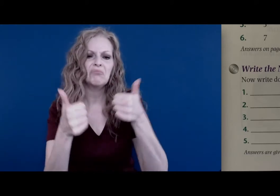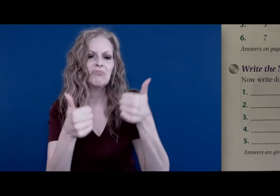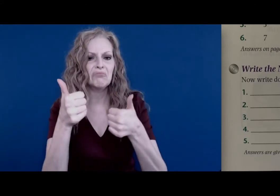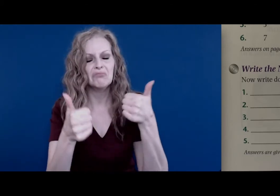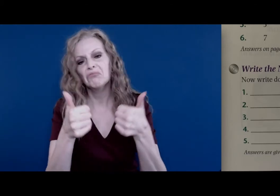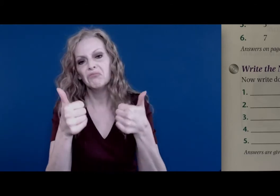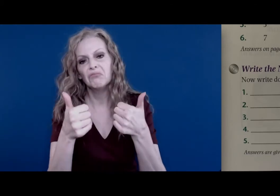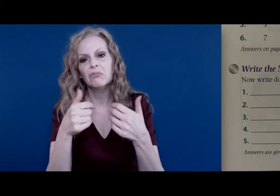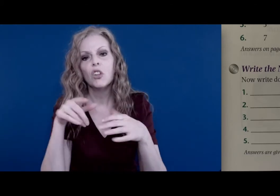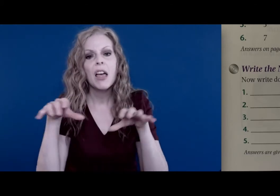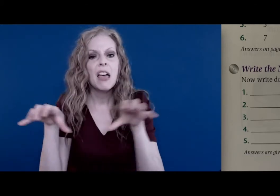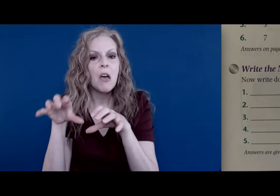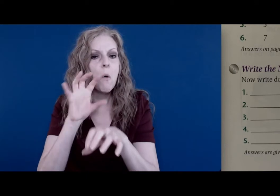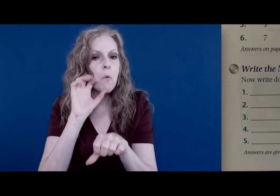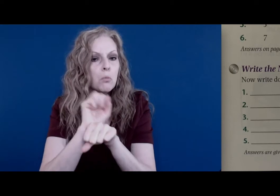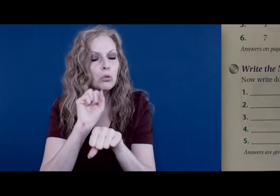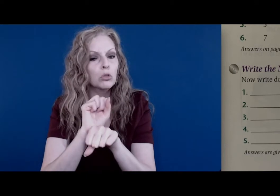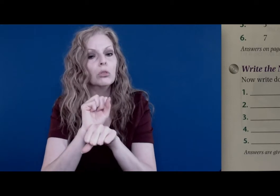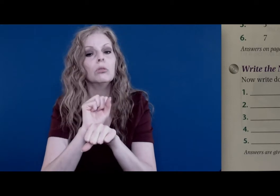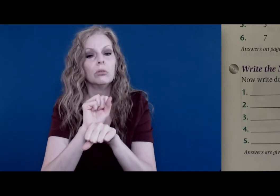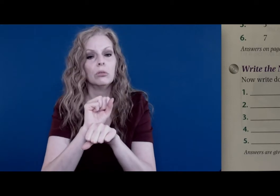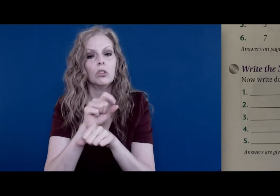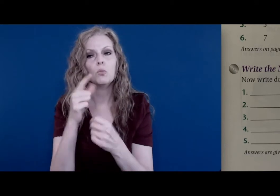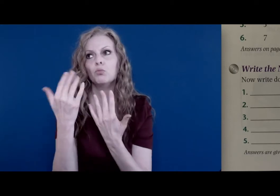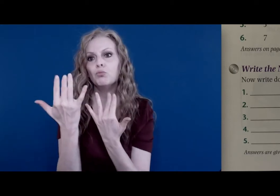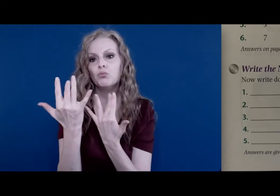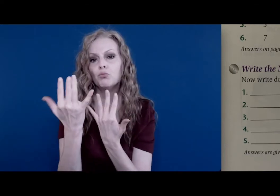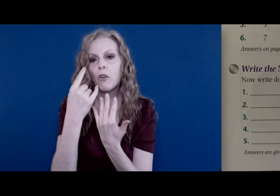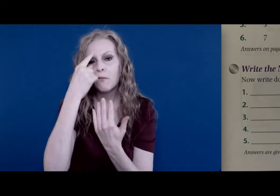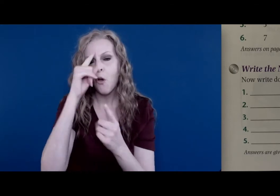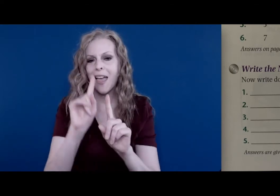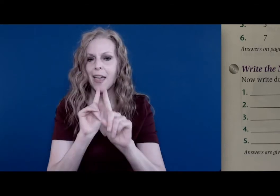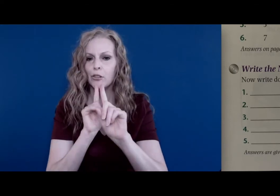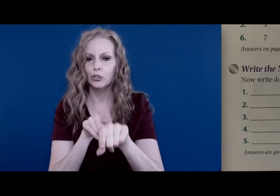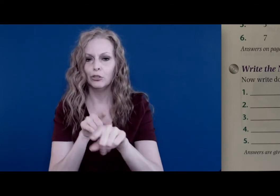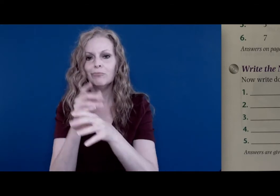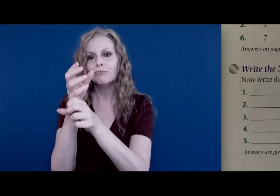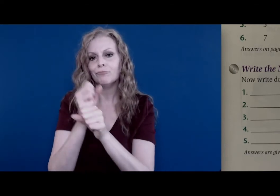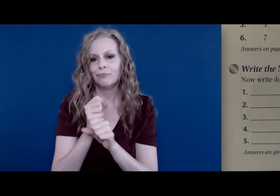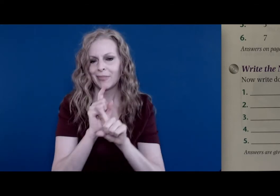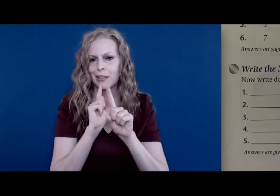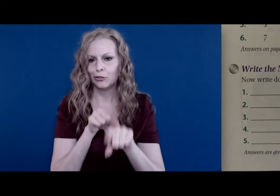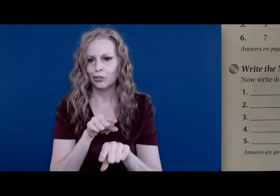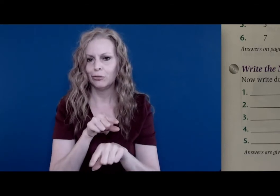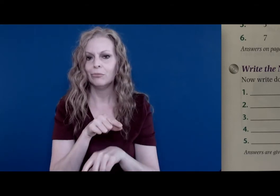so you’ll have to do the homework and wait to get the answers from your instructor.